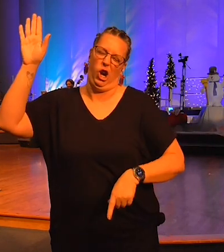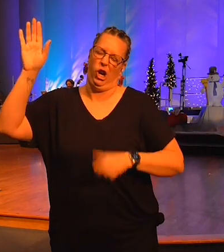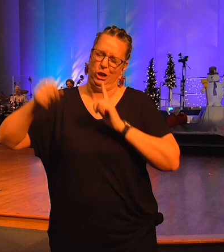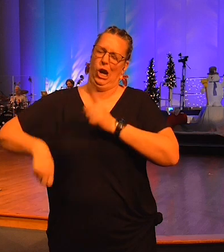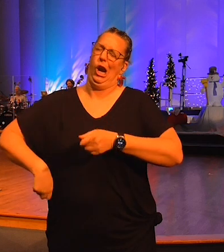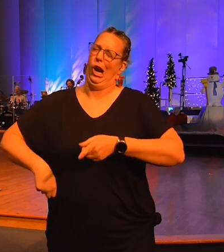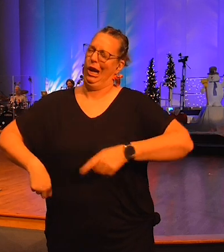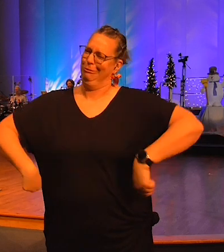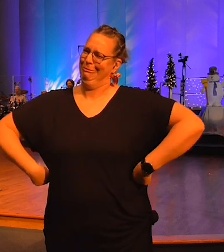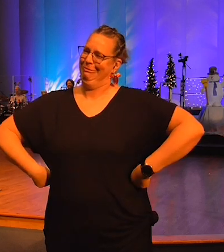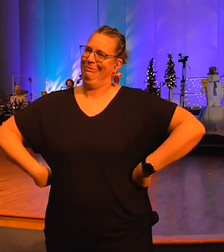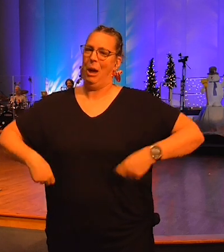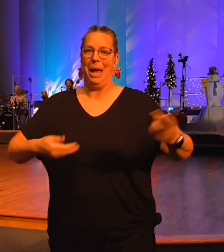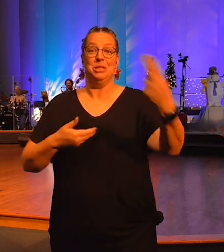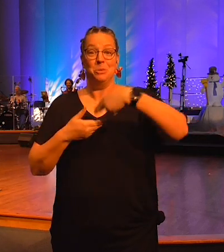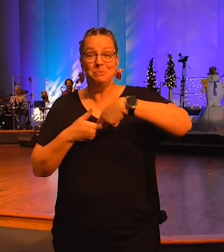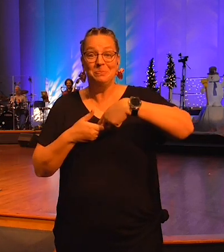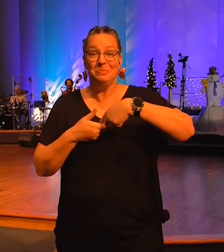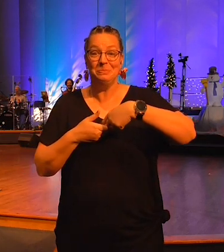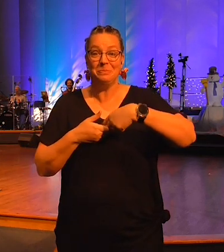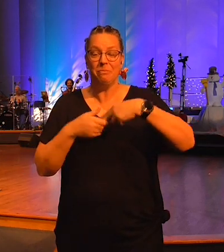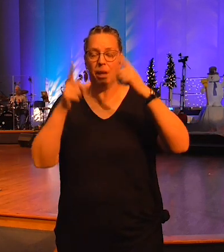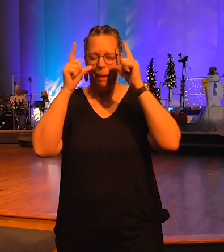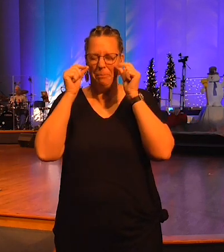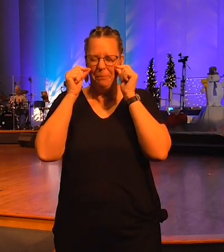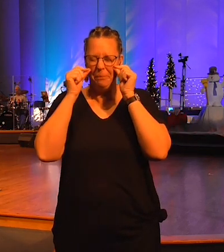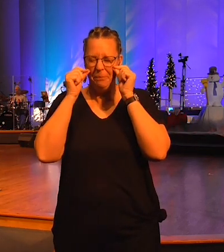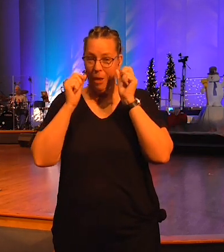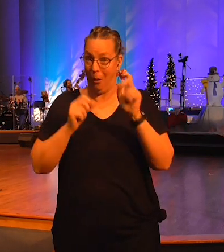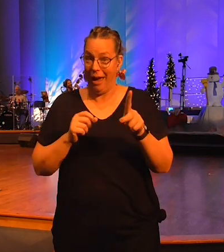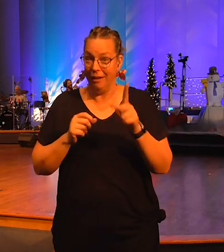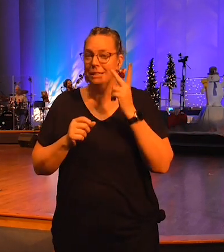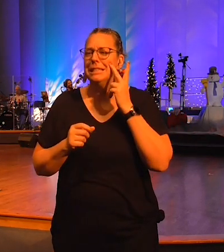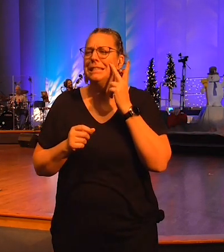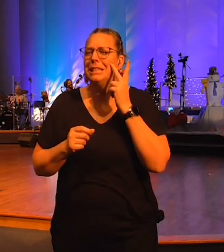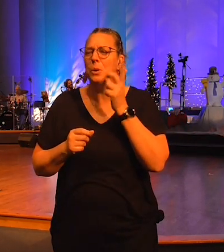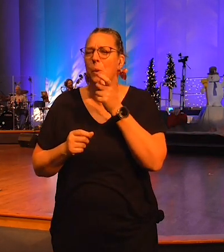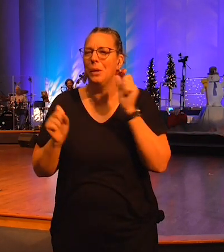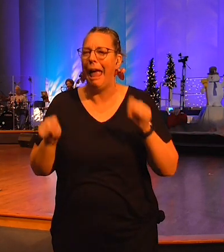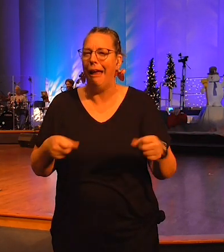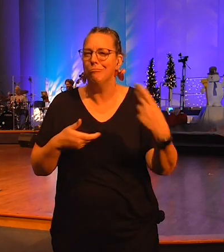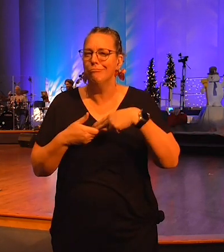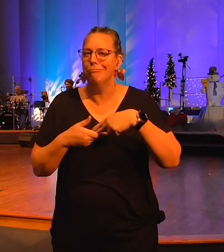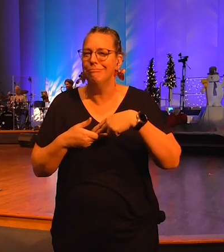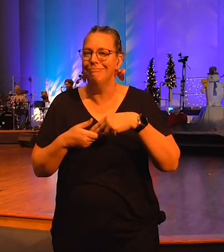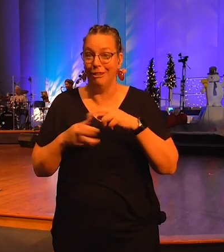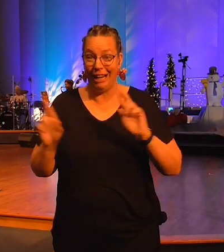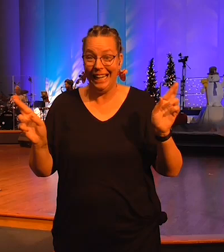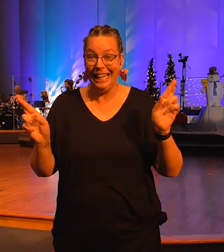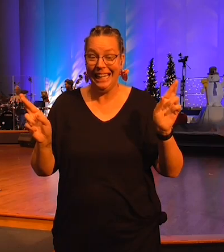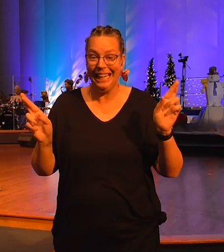Snowman oh sure you do sure you do okay so sing this along with me and keep your eyes closed